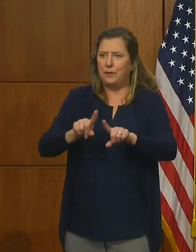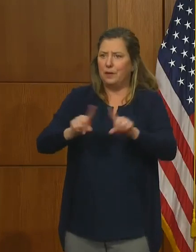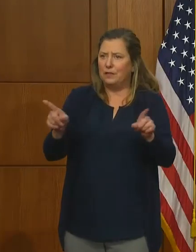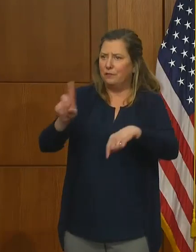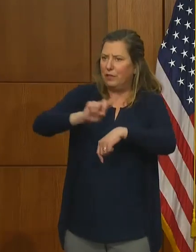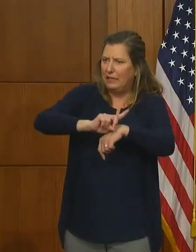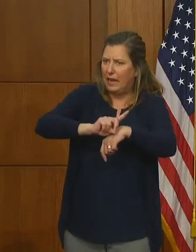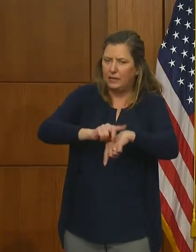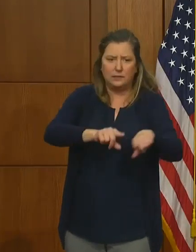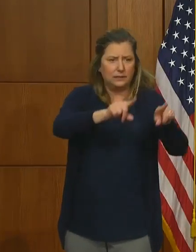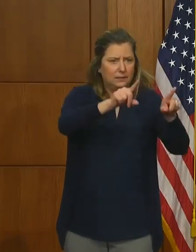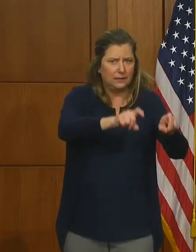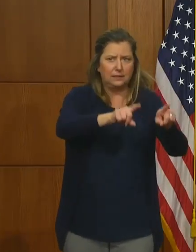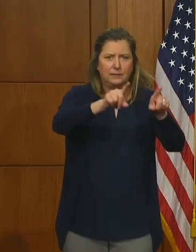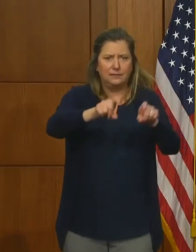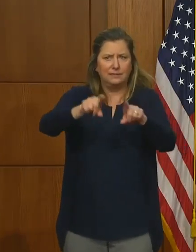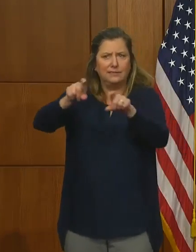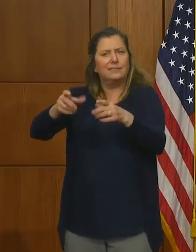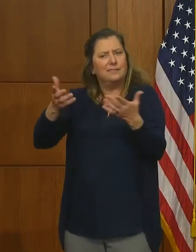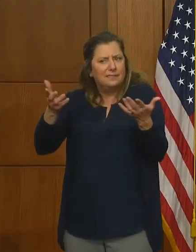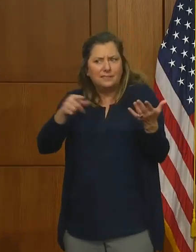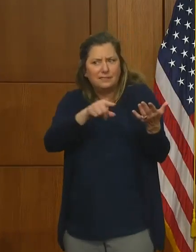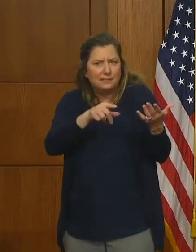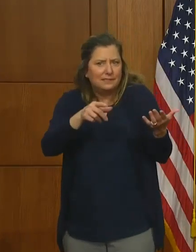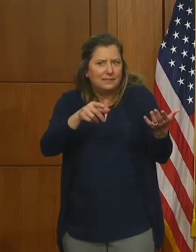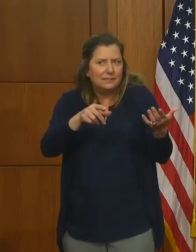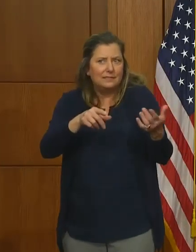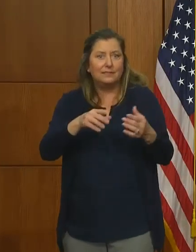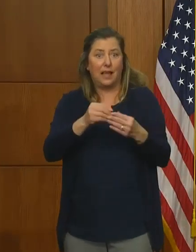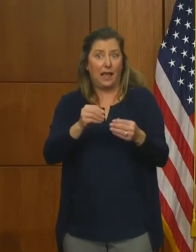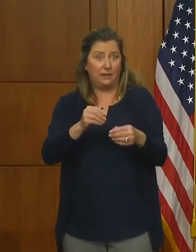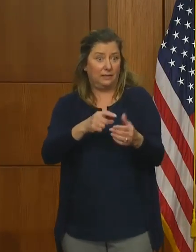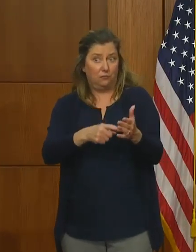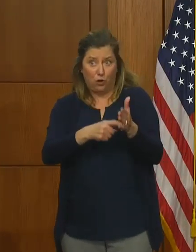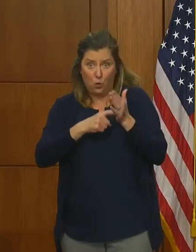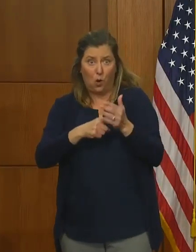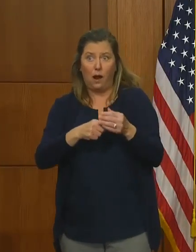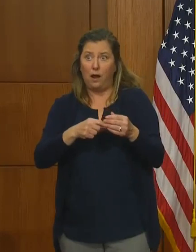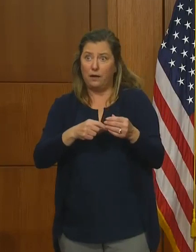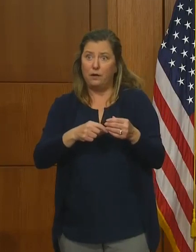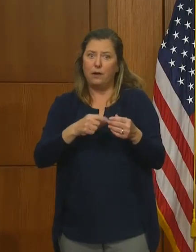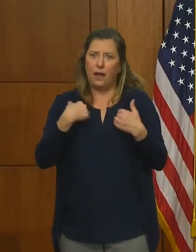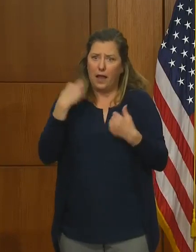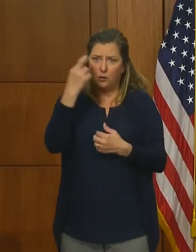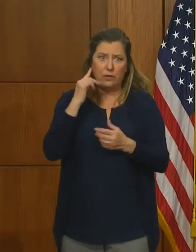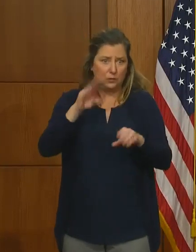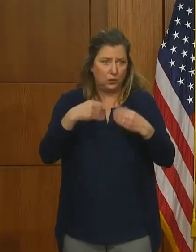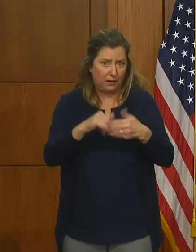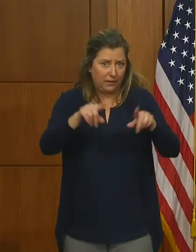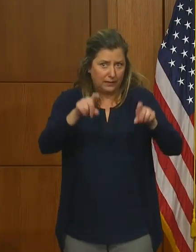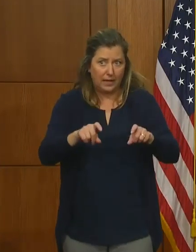ARE TESTS. DONE ON ON SEPARATE DAYS- ARE BY AND LARGE IT DID